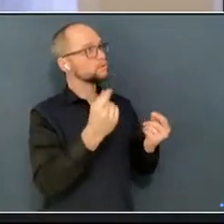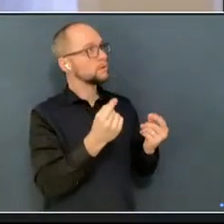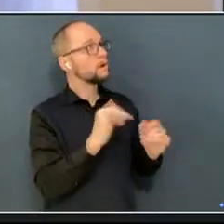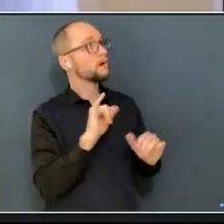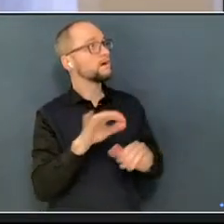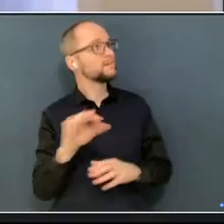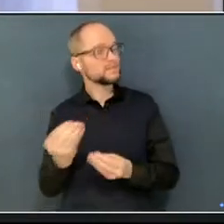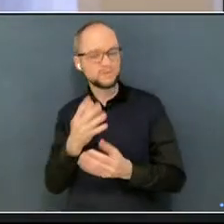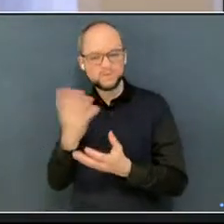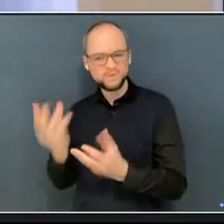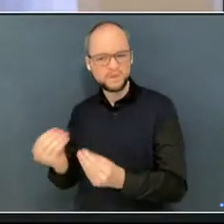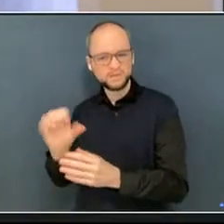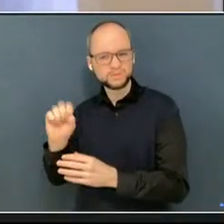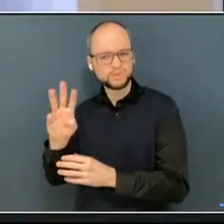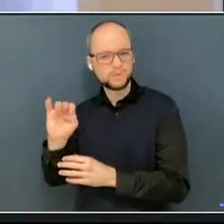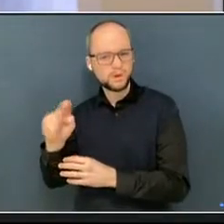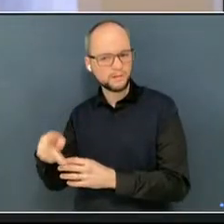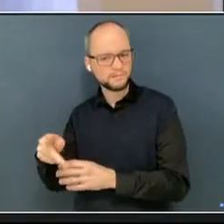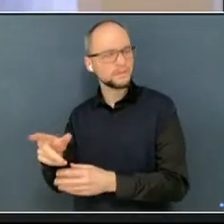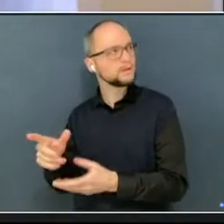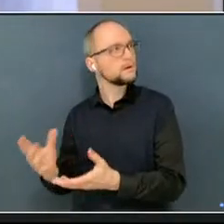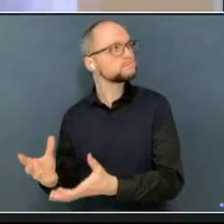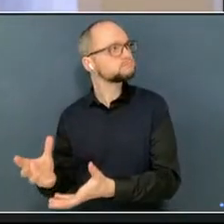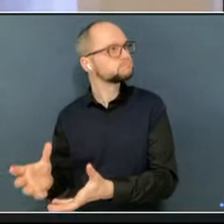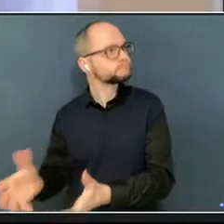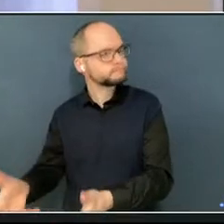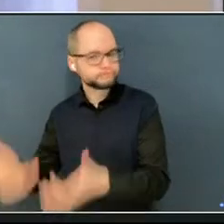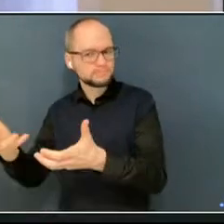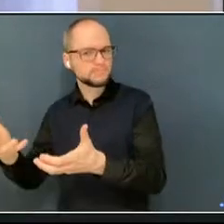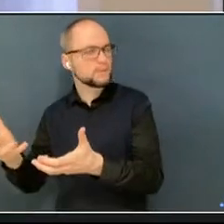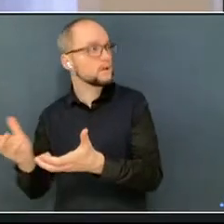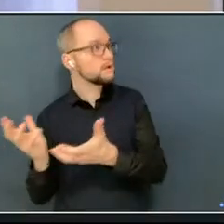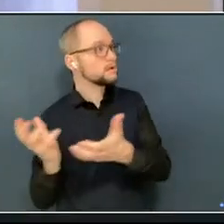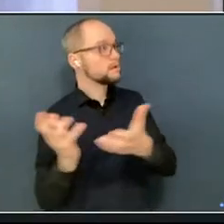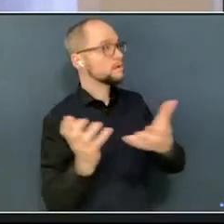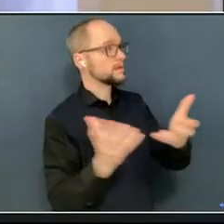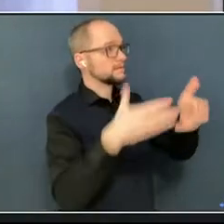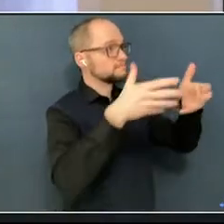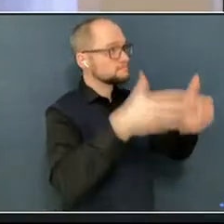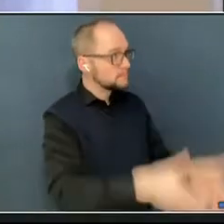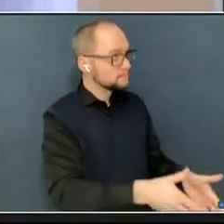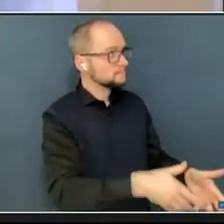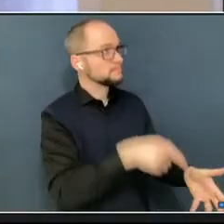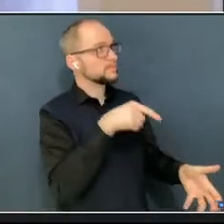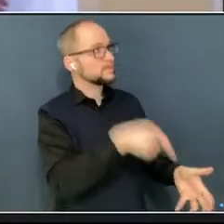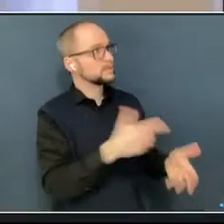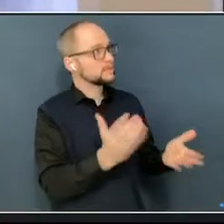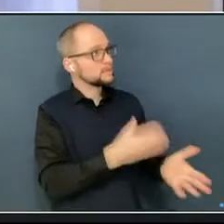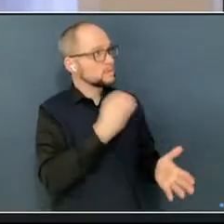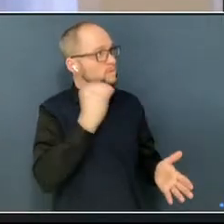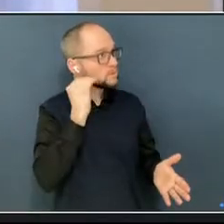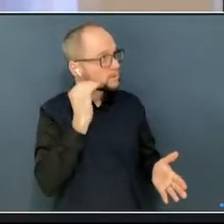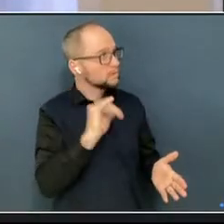shoulders, walked, brought it back home, replanted it, nurtured it and watched it beautiful growth.